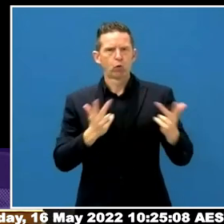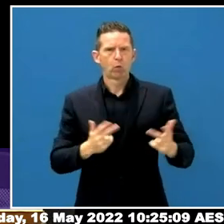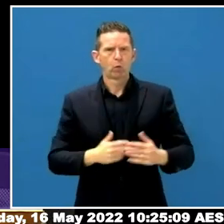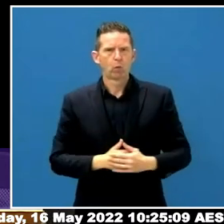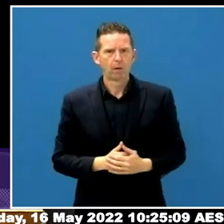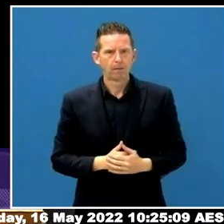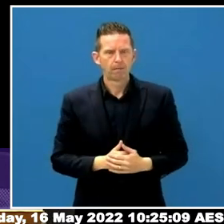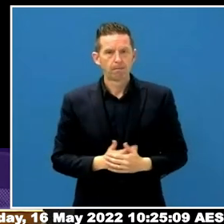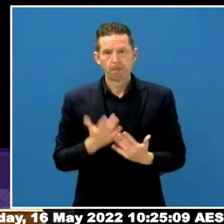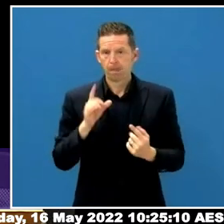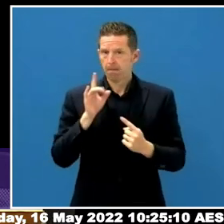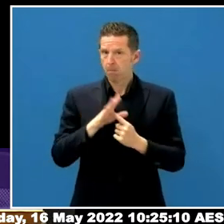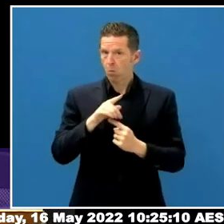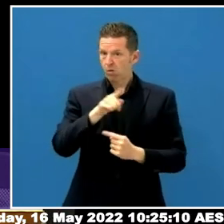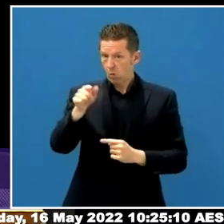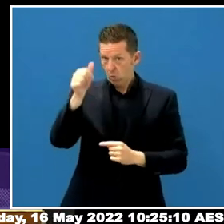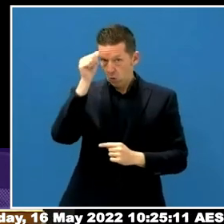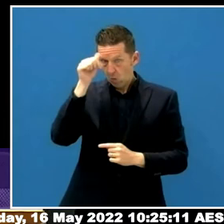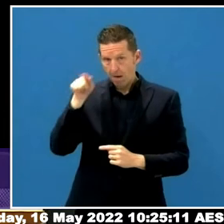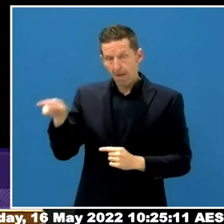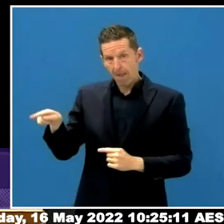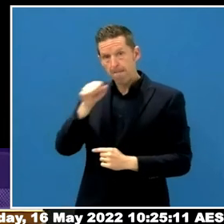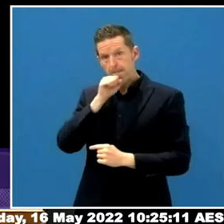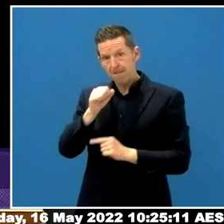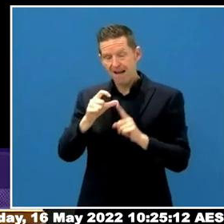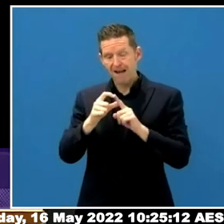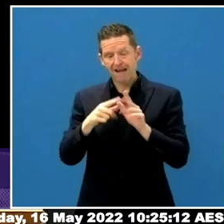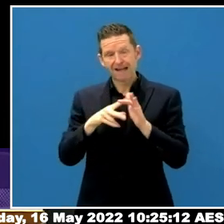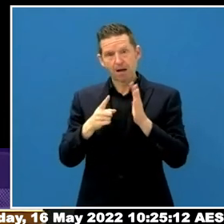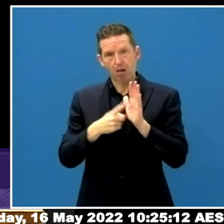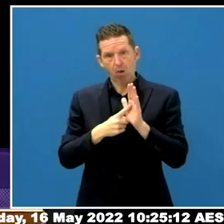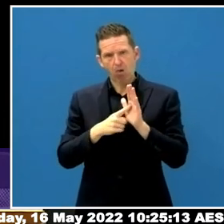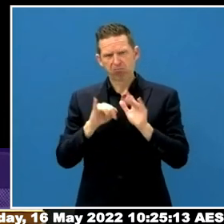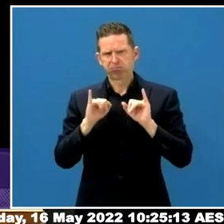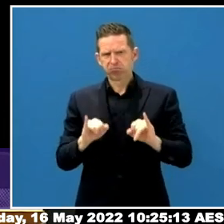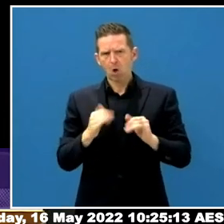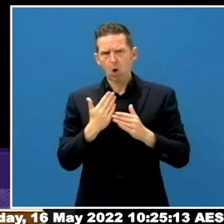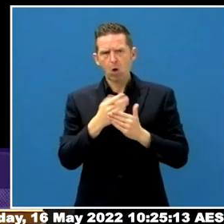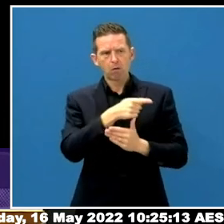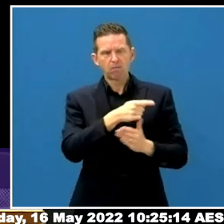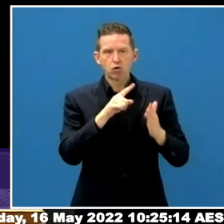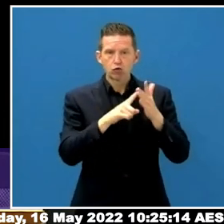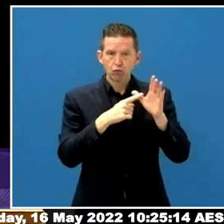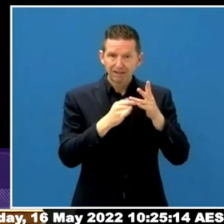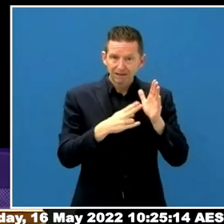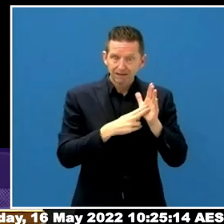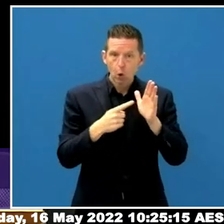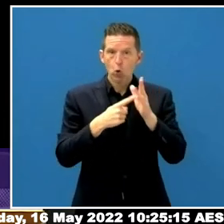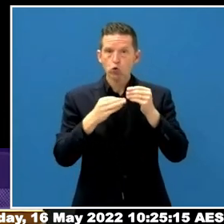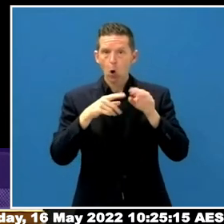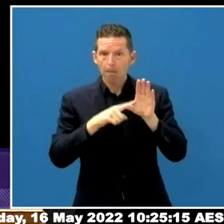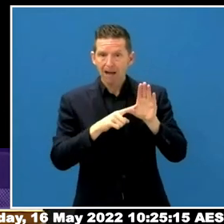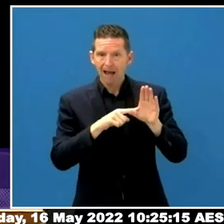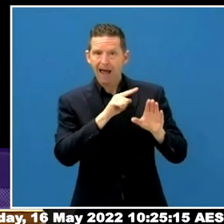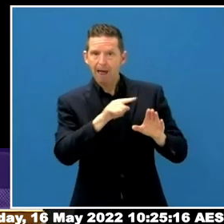perpetrated by Daniel Nuumaalii against Jason, Toby and the other people with disabilities that I've referred to.